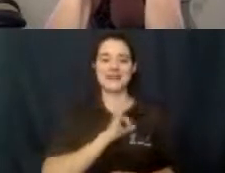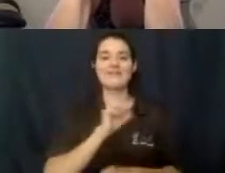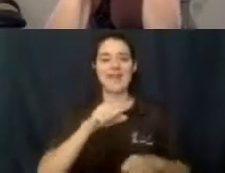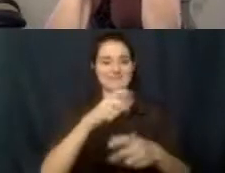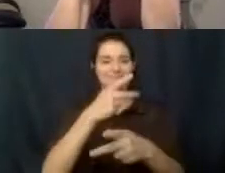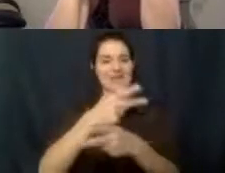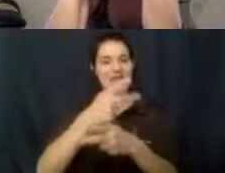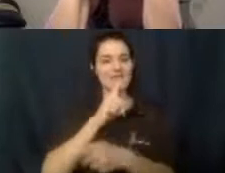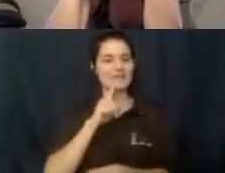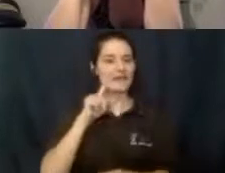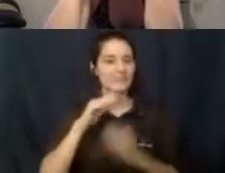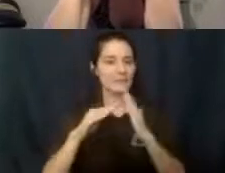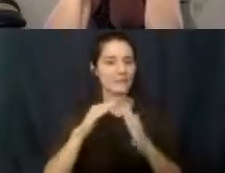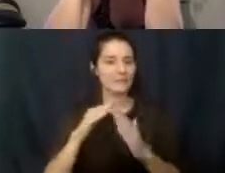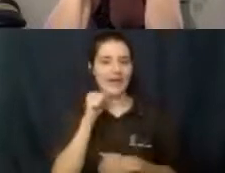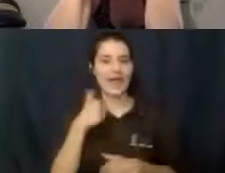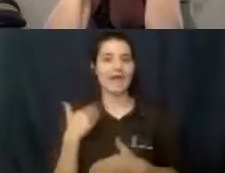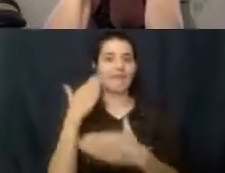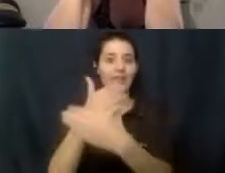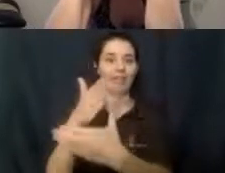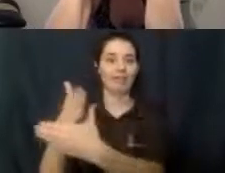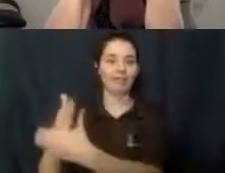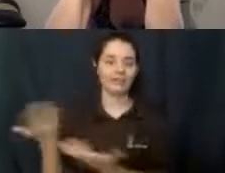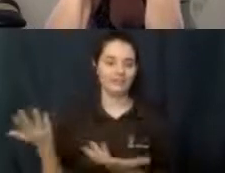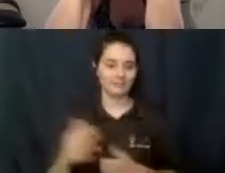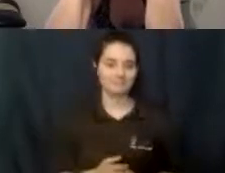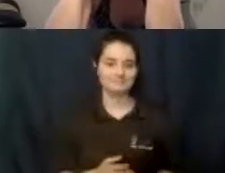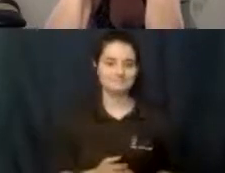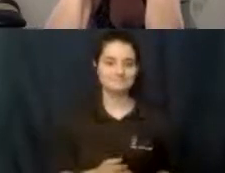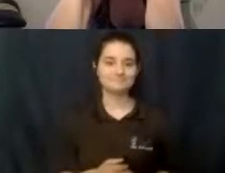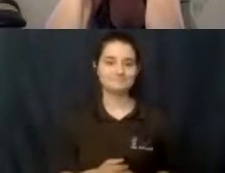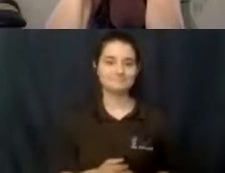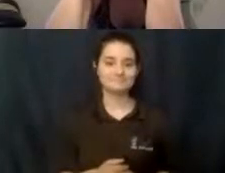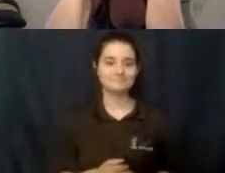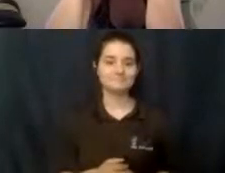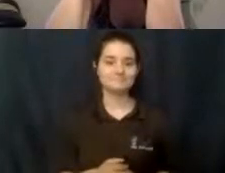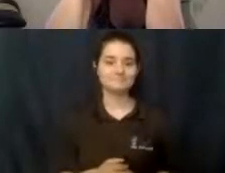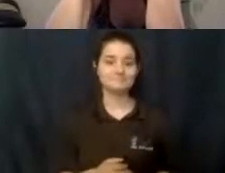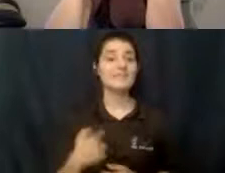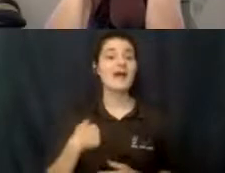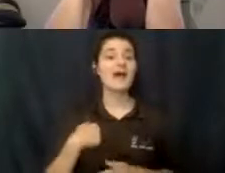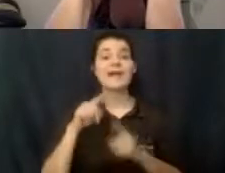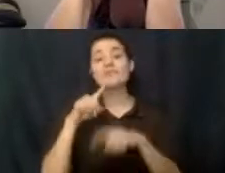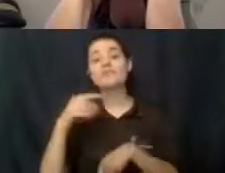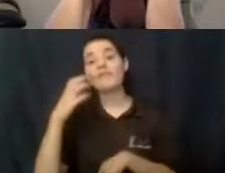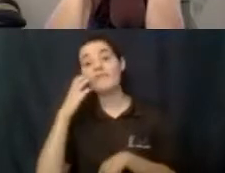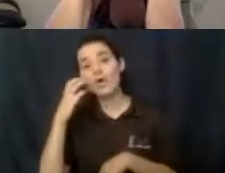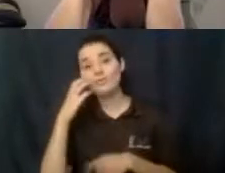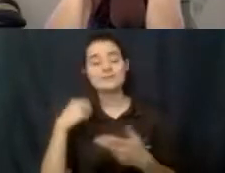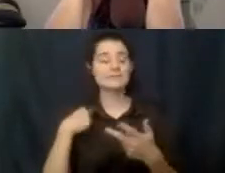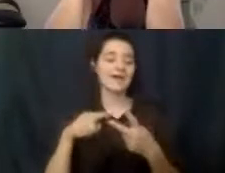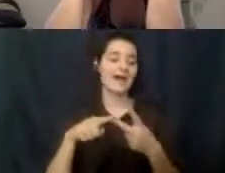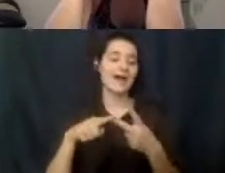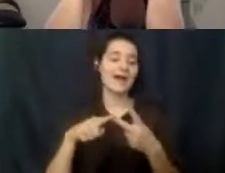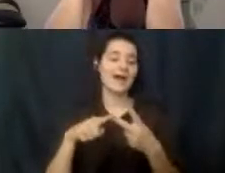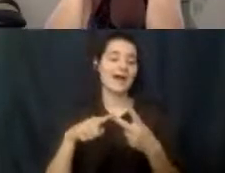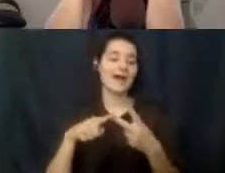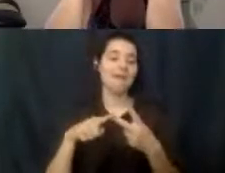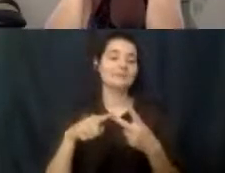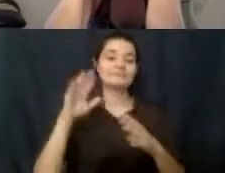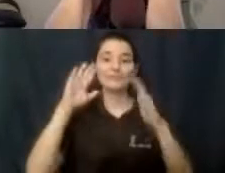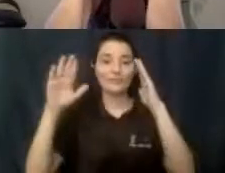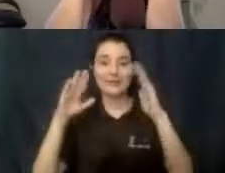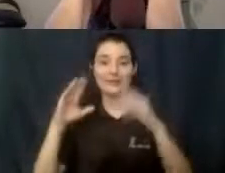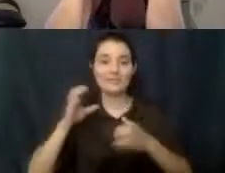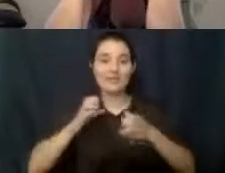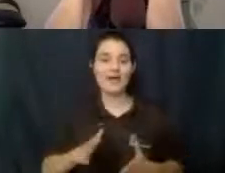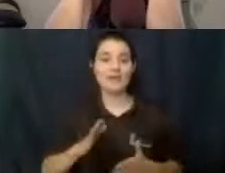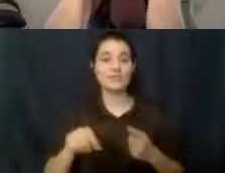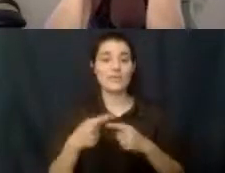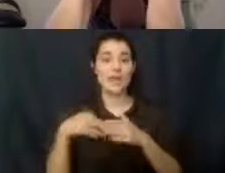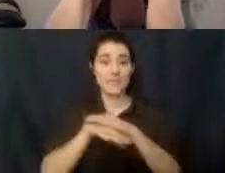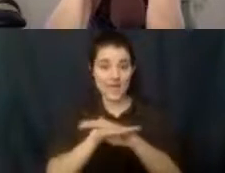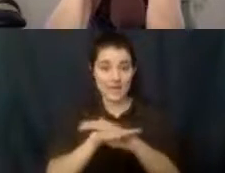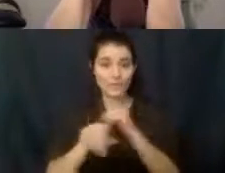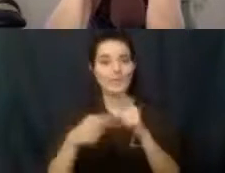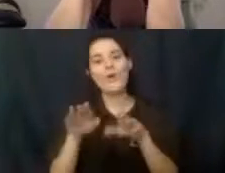that our staff need to be maintained on daily basis. I answer phone calls and greet clients at the front desk,